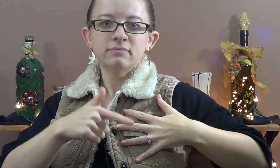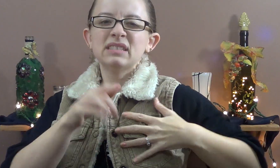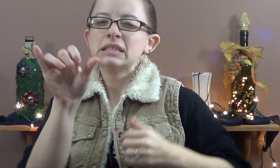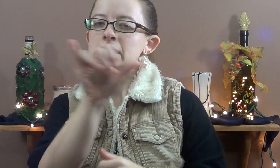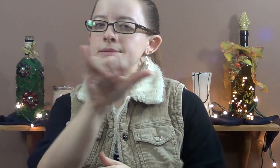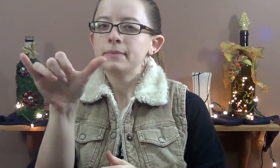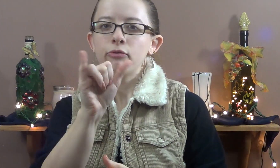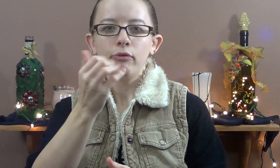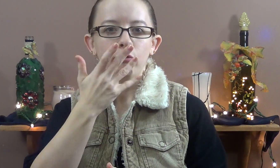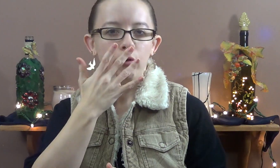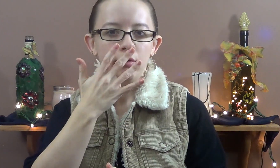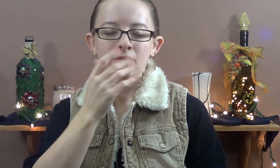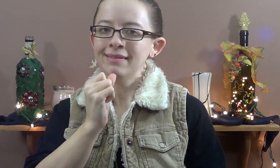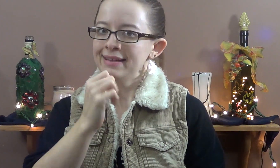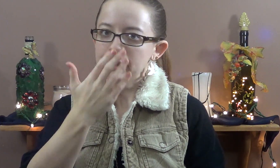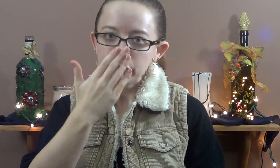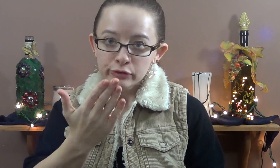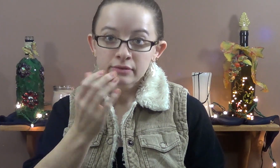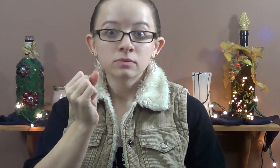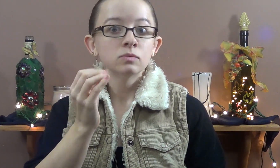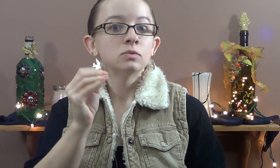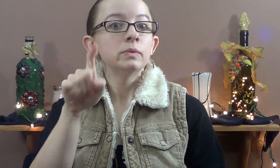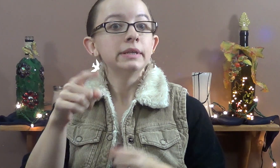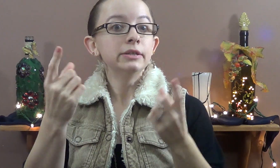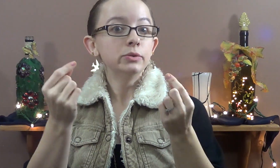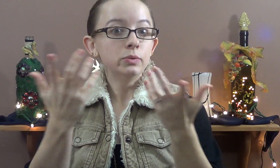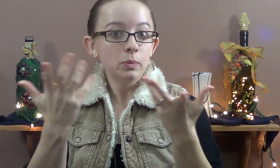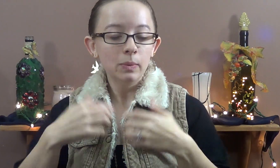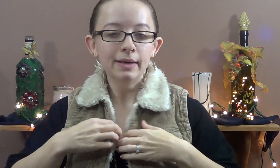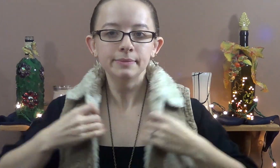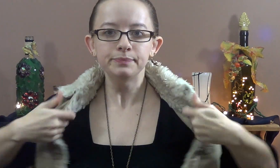my hand and this vest are a very similar color. So that wouldn't work very